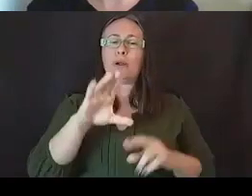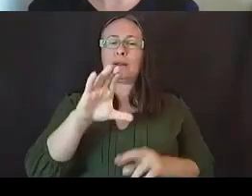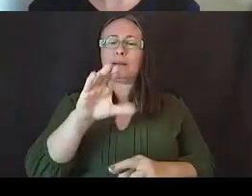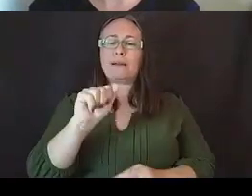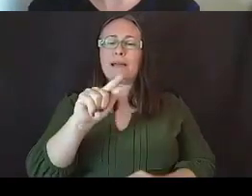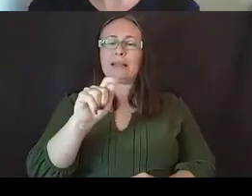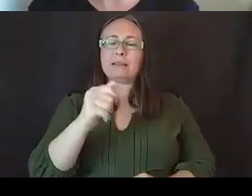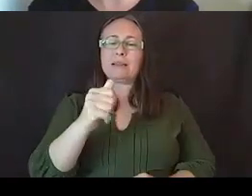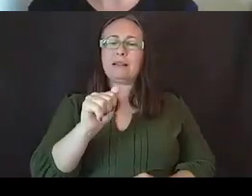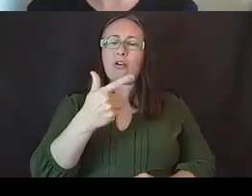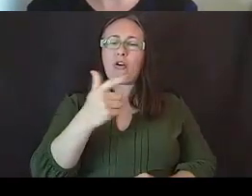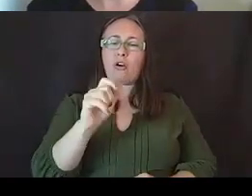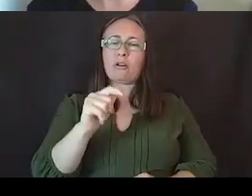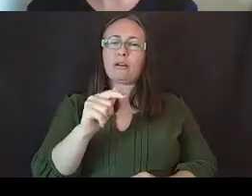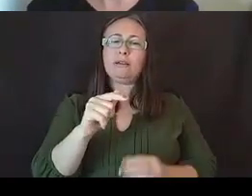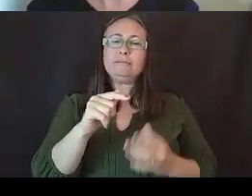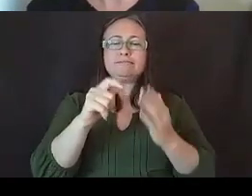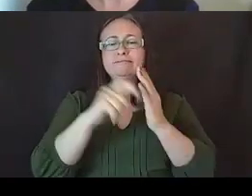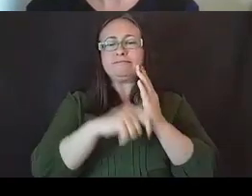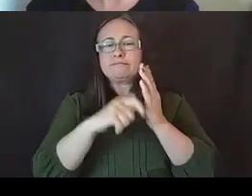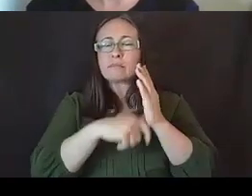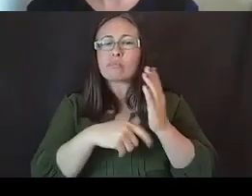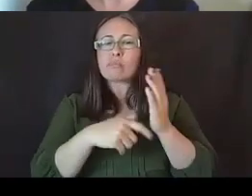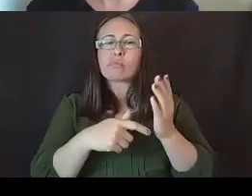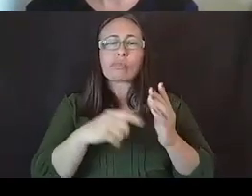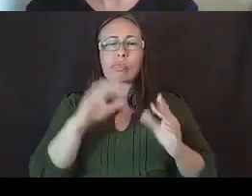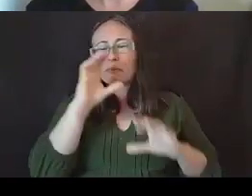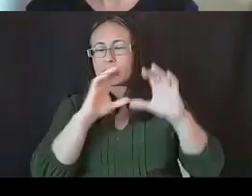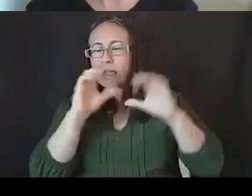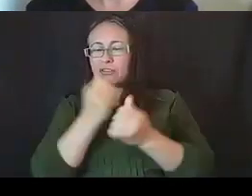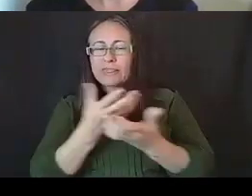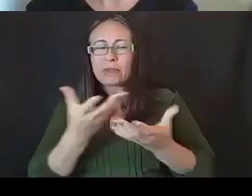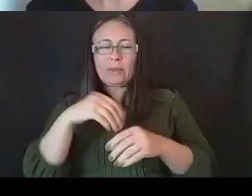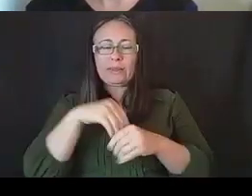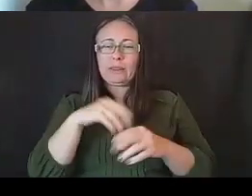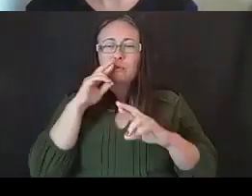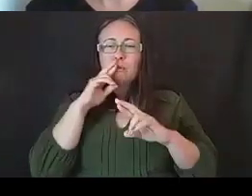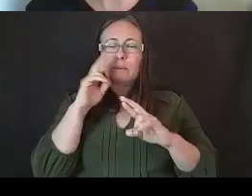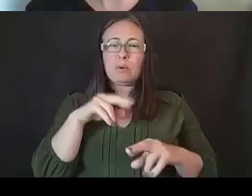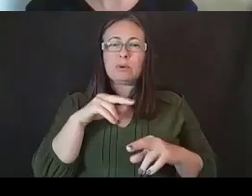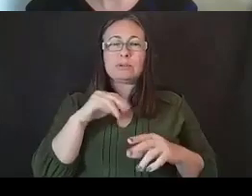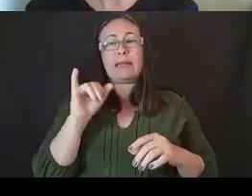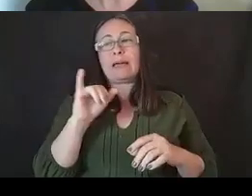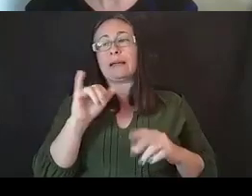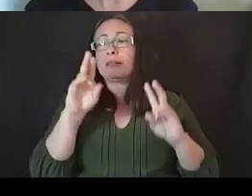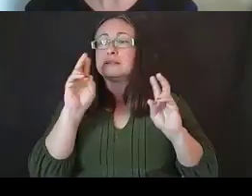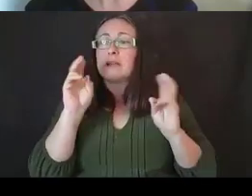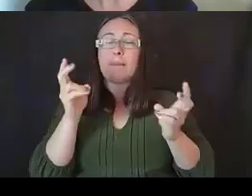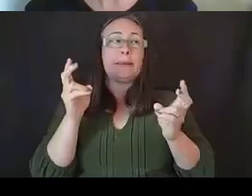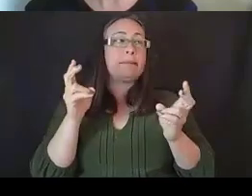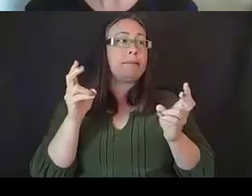all of the reports that exist in RePORT. So if you want to look for the topic of success rates